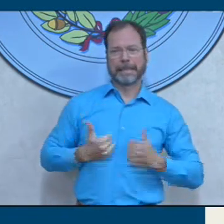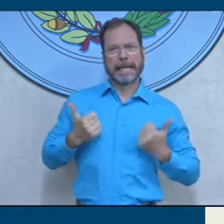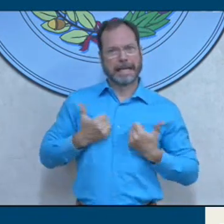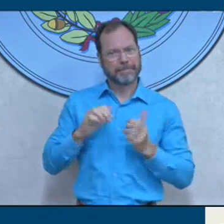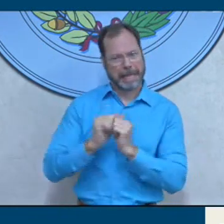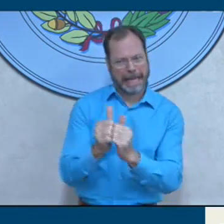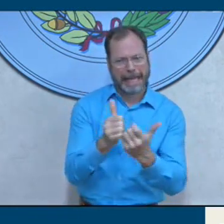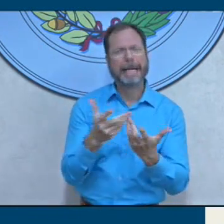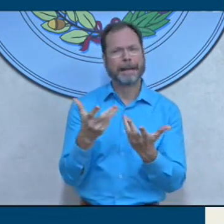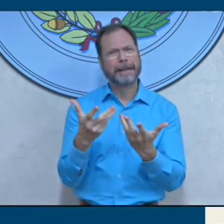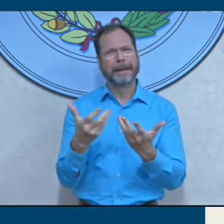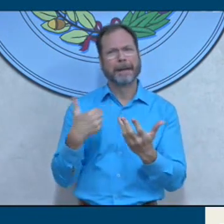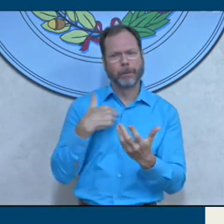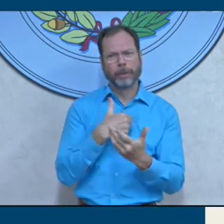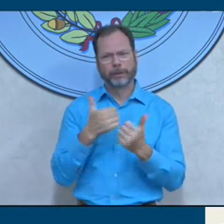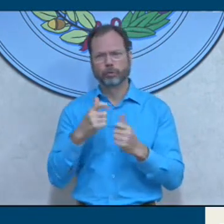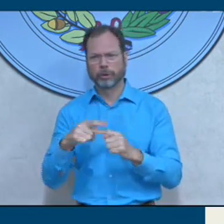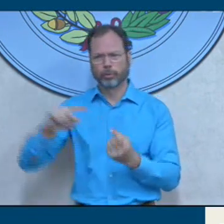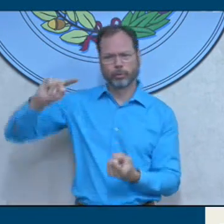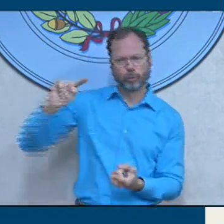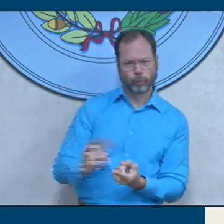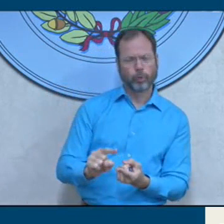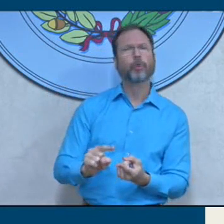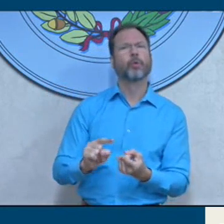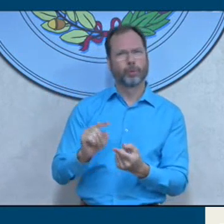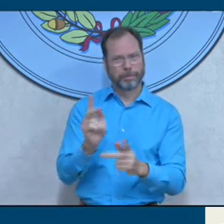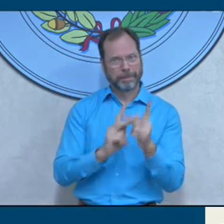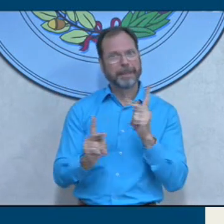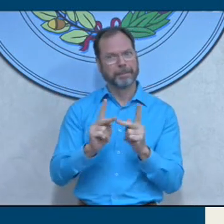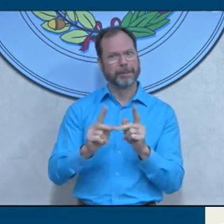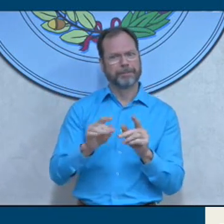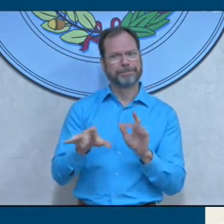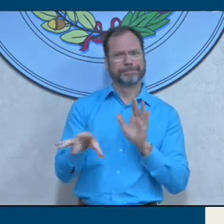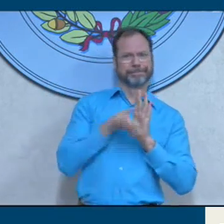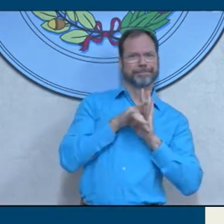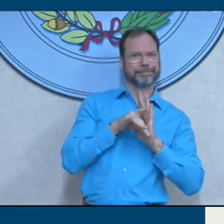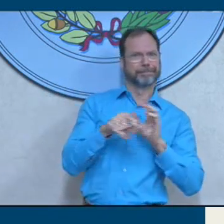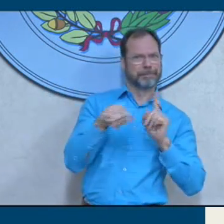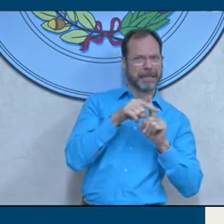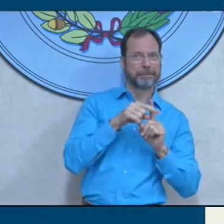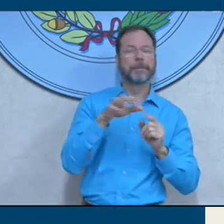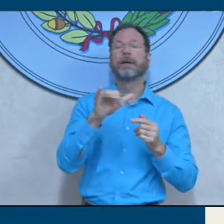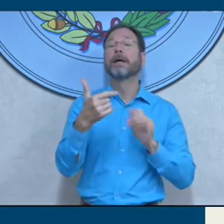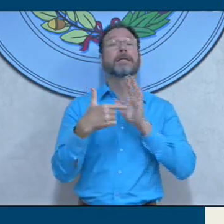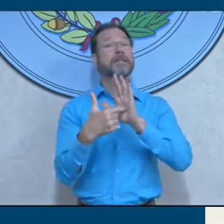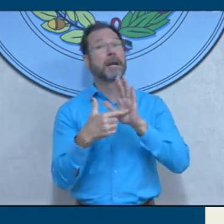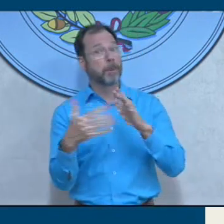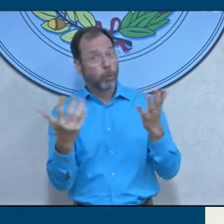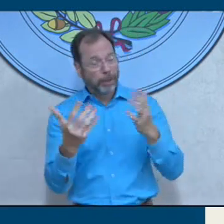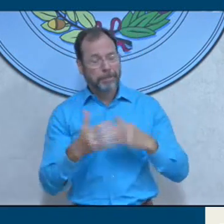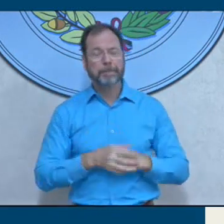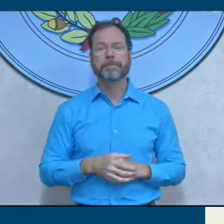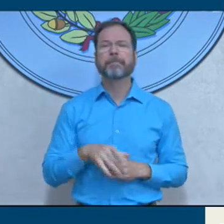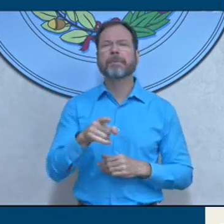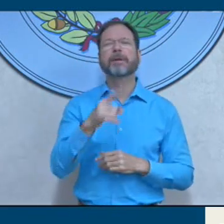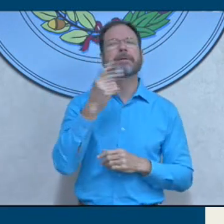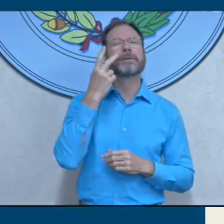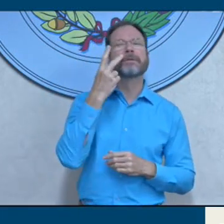WHO ARE AGED 30 AND YOUNGER THAT INFORMS US ABOUT CERTAIN STRATEGIES TO TAKE TO MAKE SURE THAT WE WERE ABLE TO REDUCE THE NUMBER OF PEOPLE